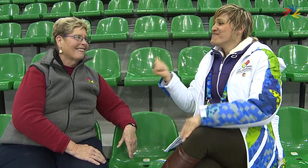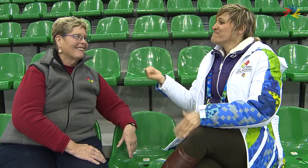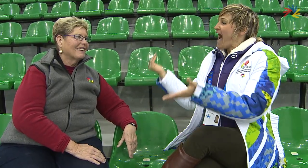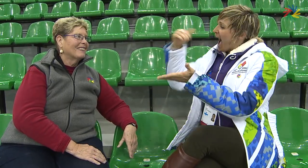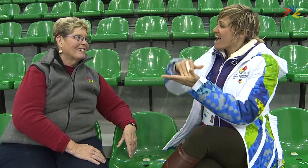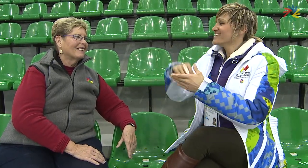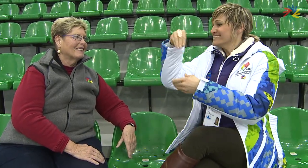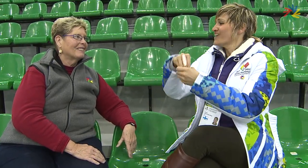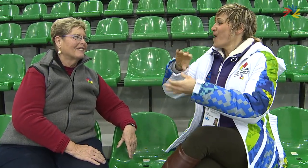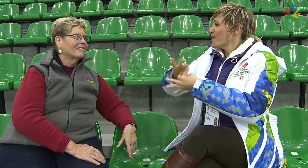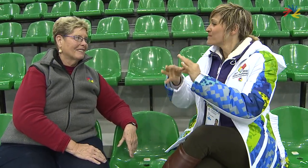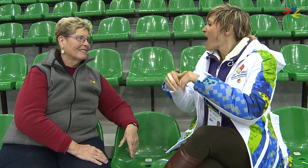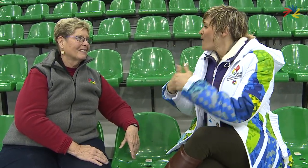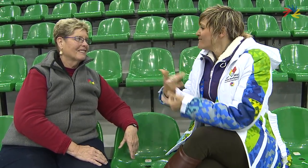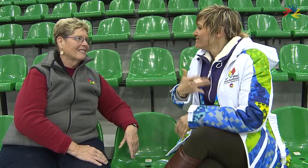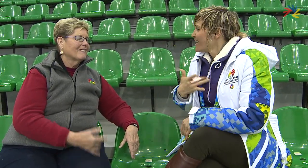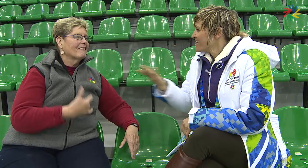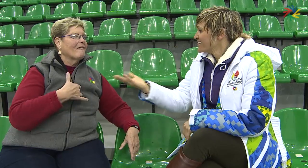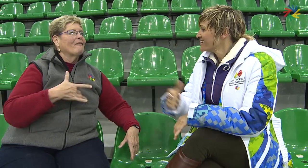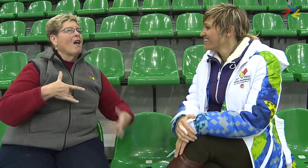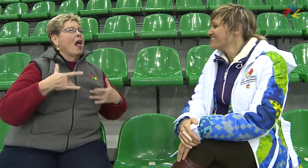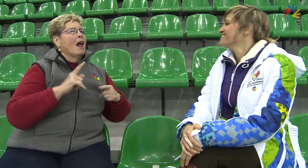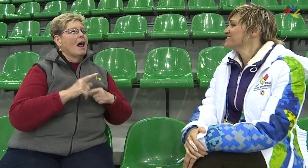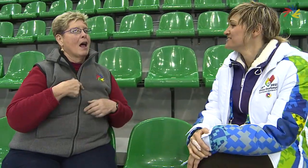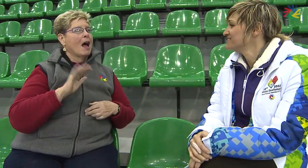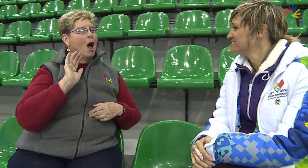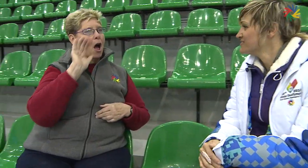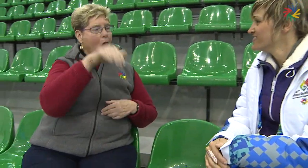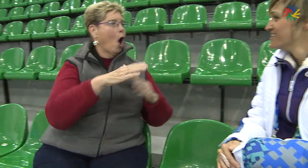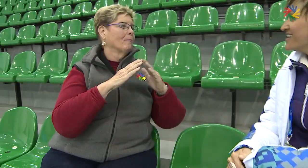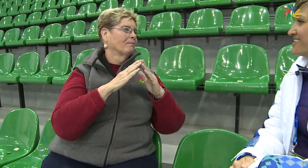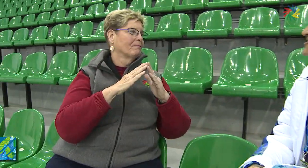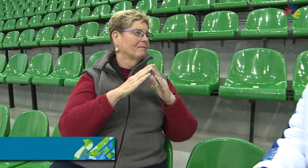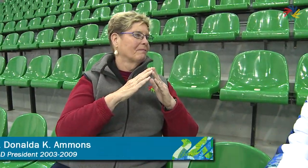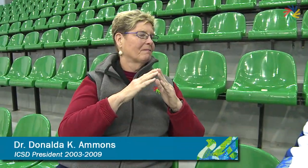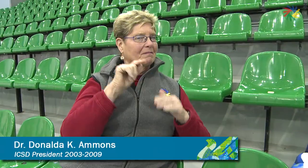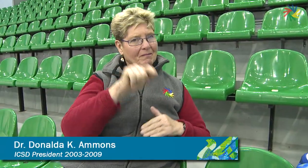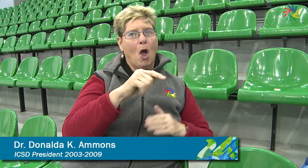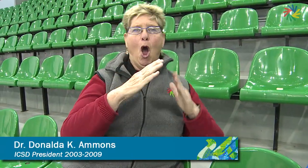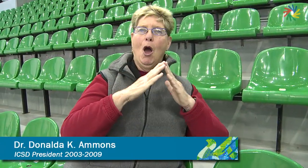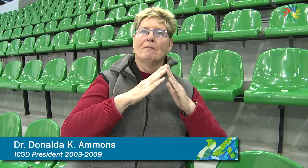in the Deaflympics once again, how does it feel? It feels like I’m back home.